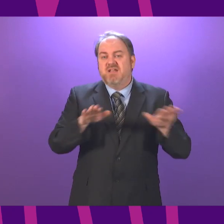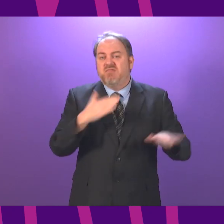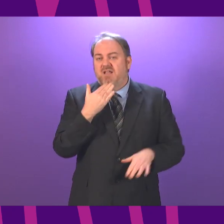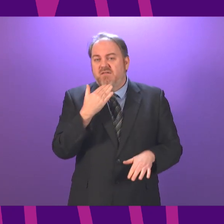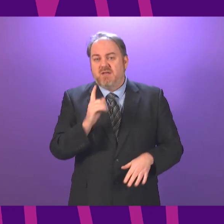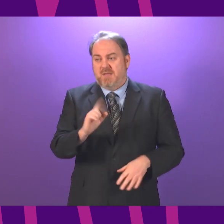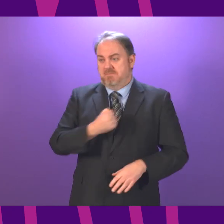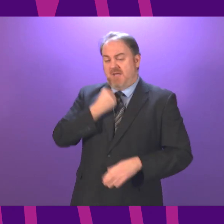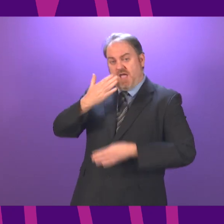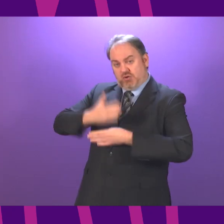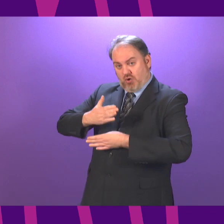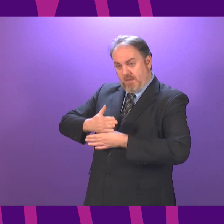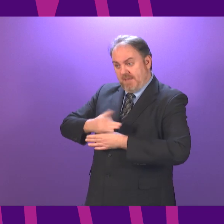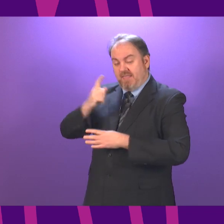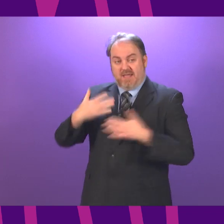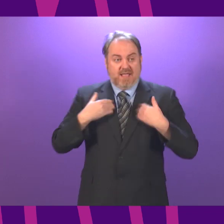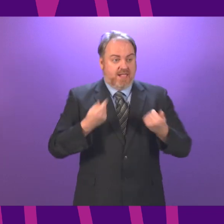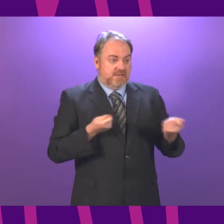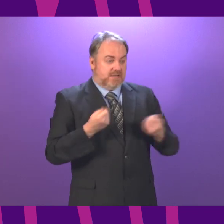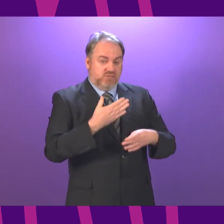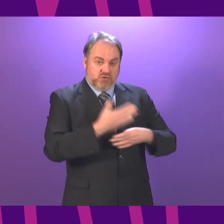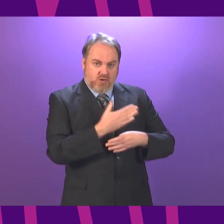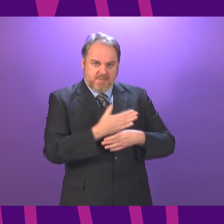My job and that of the health secretary is to ensure that it remains so.